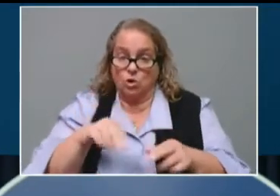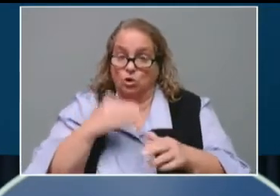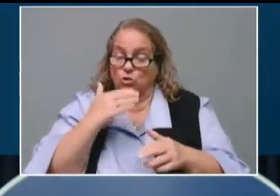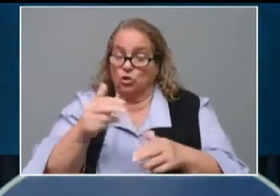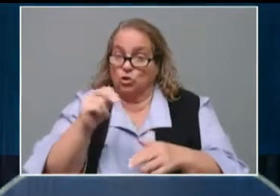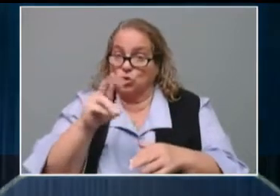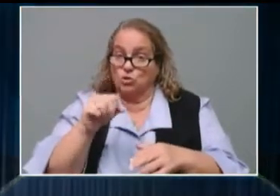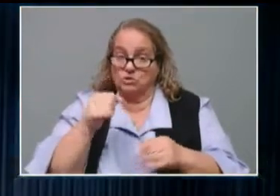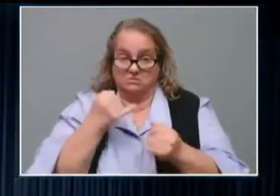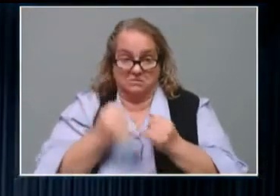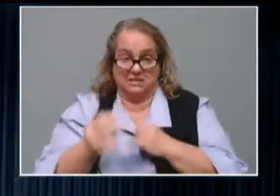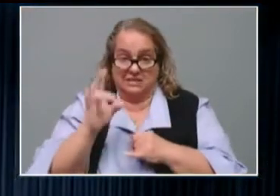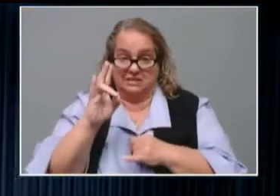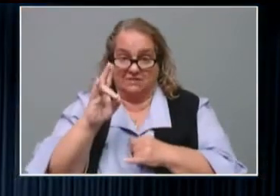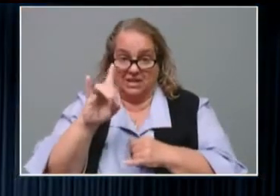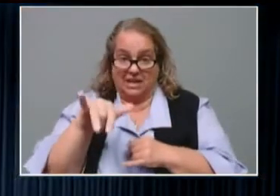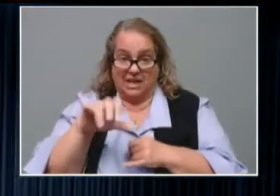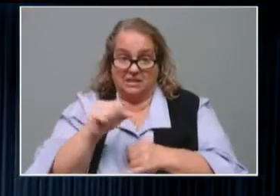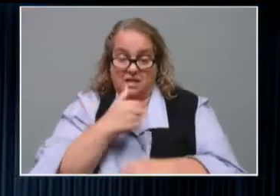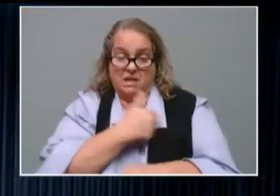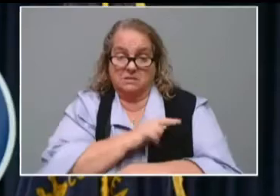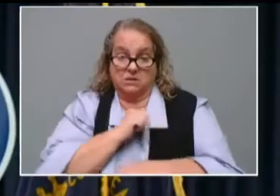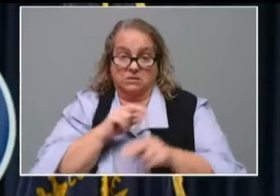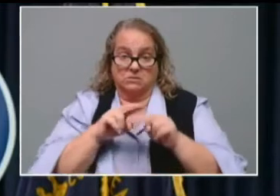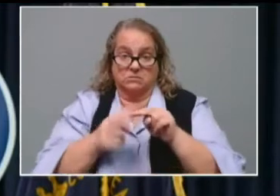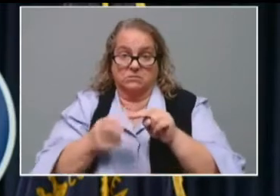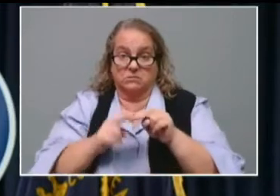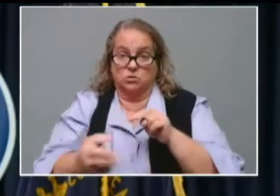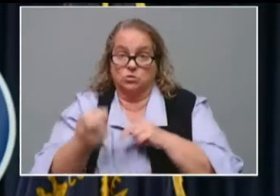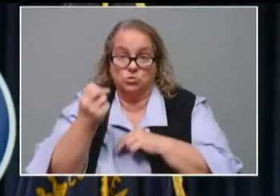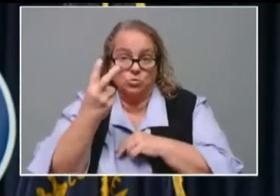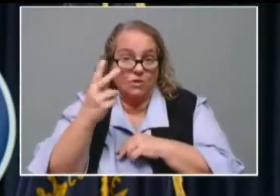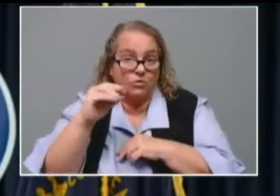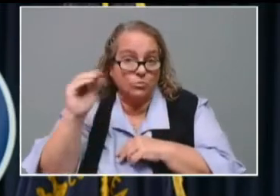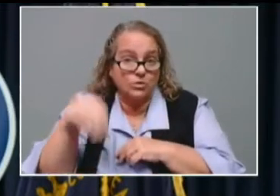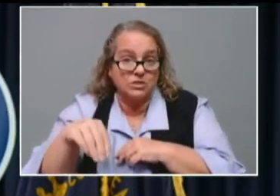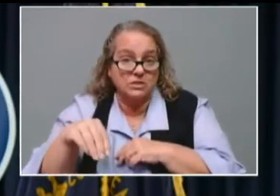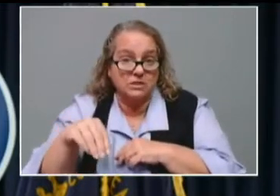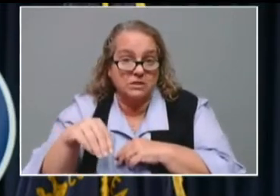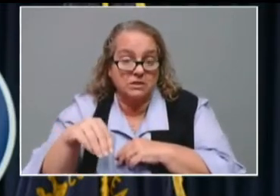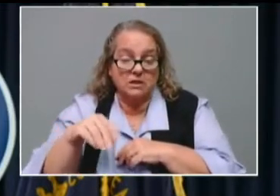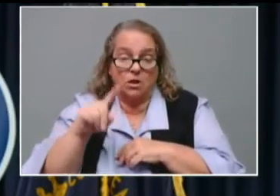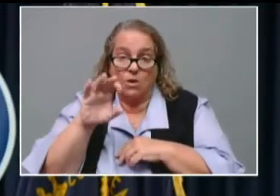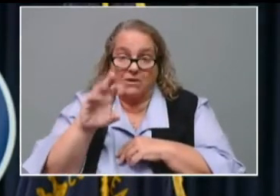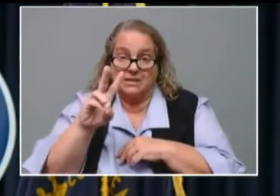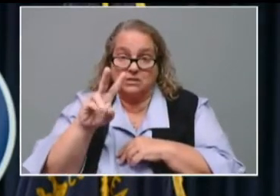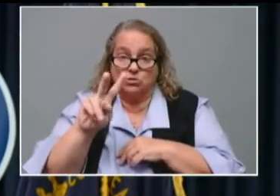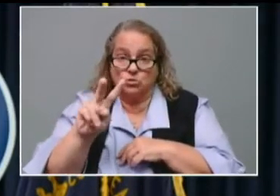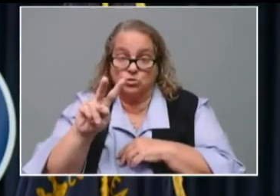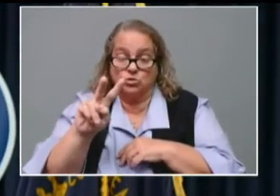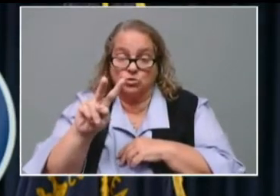hospitalizations have decreased 12%. Um 162 adult iCU beds available. A lot of